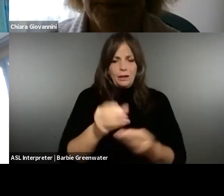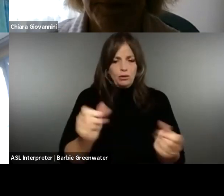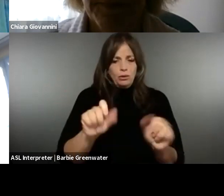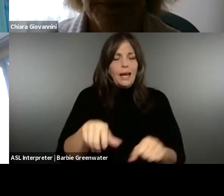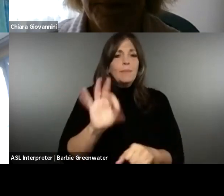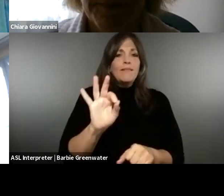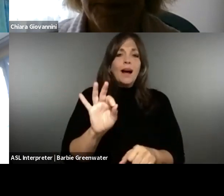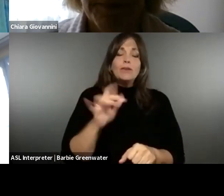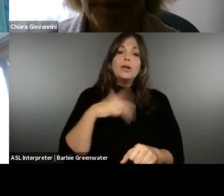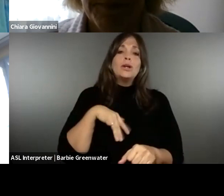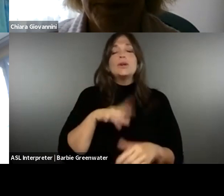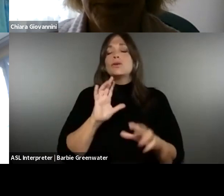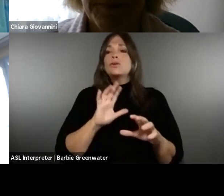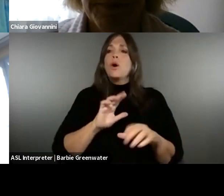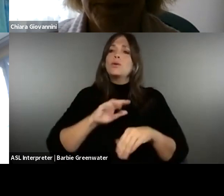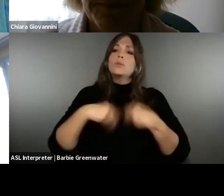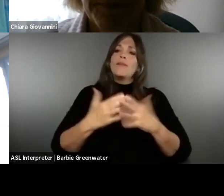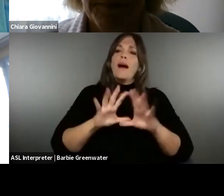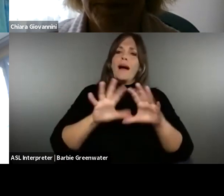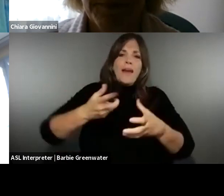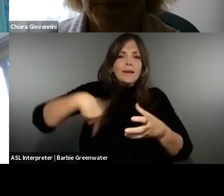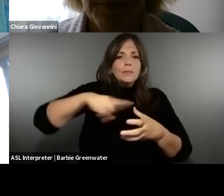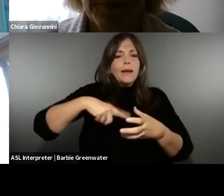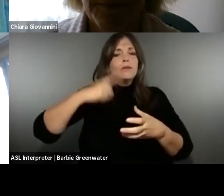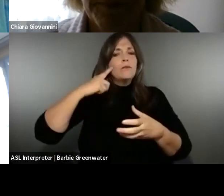easy solutions can be found at a pragmatic level as well.